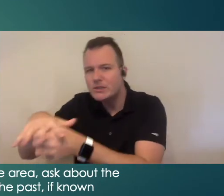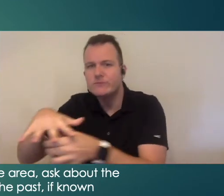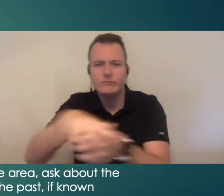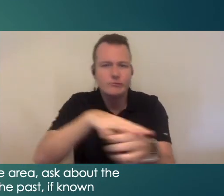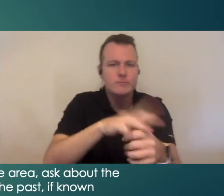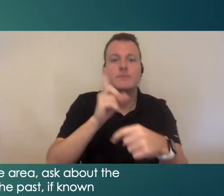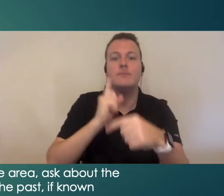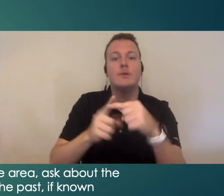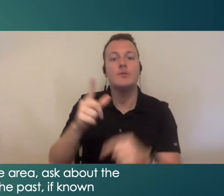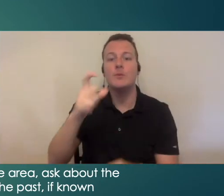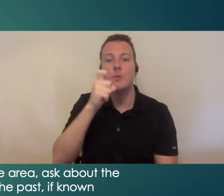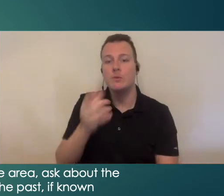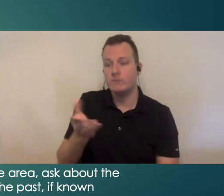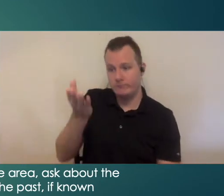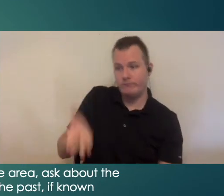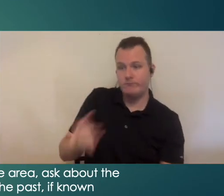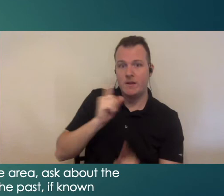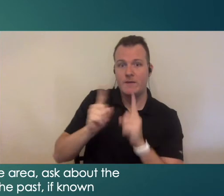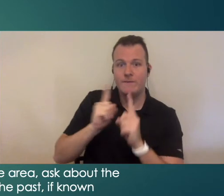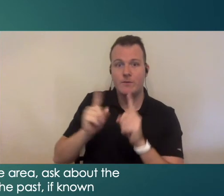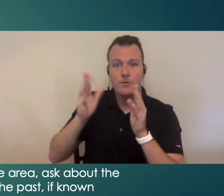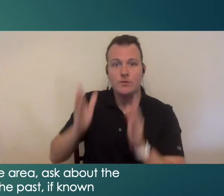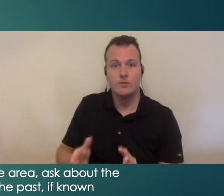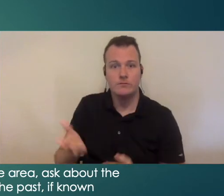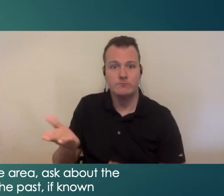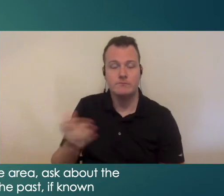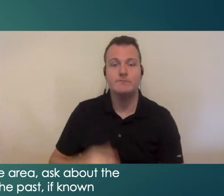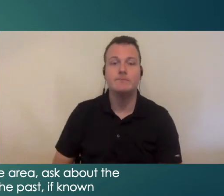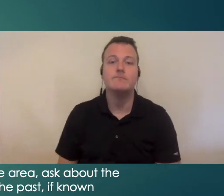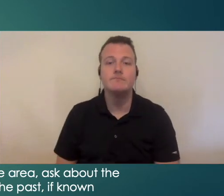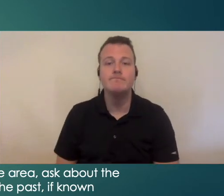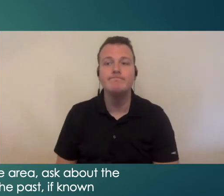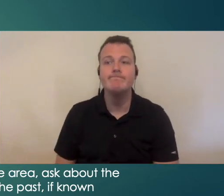interviewing you, but again the more you can know about the practice and their